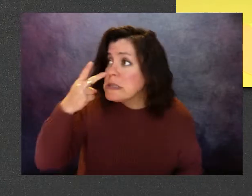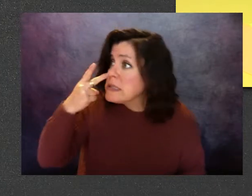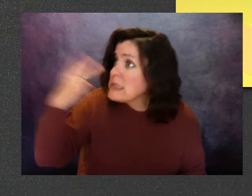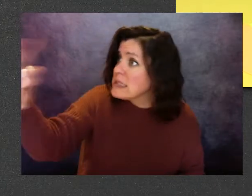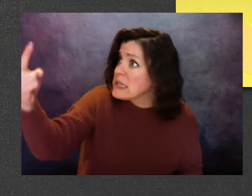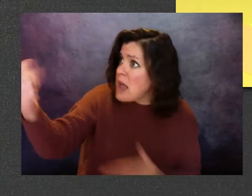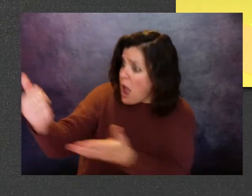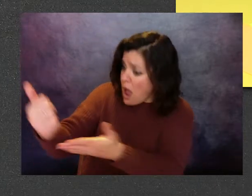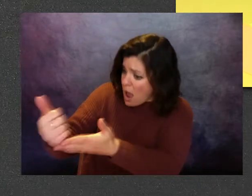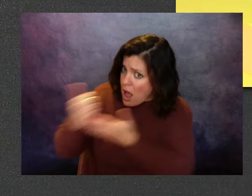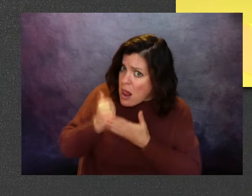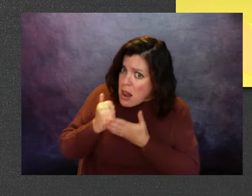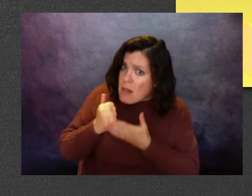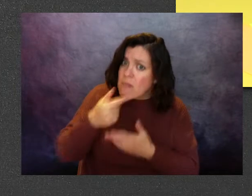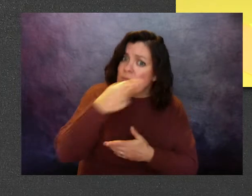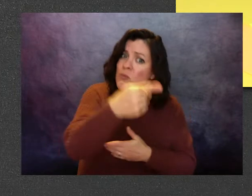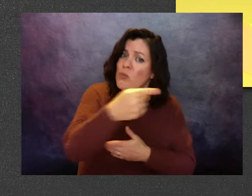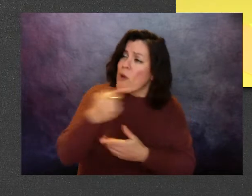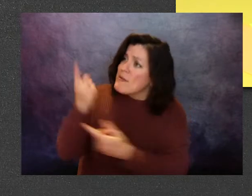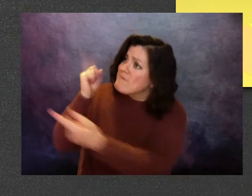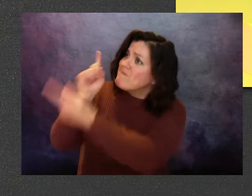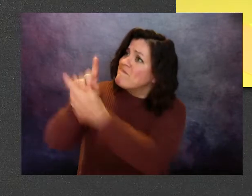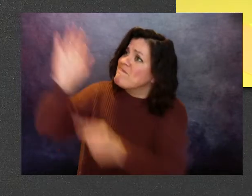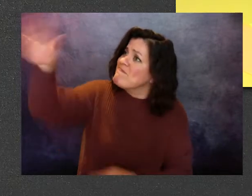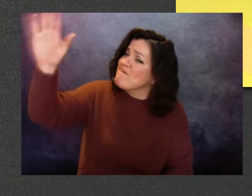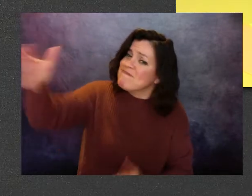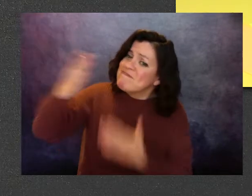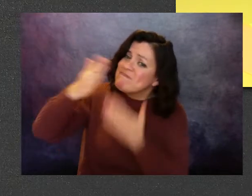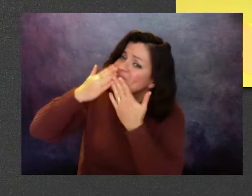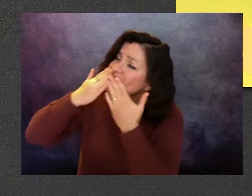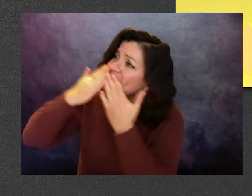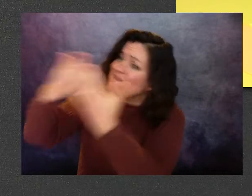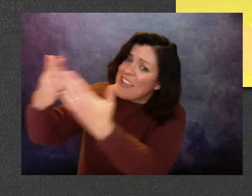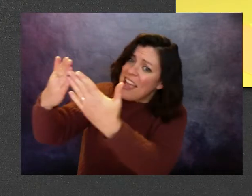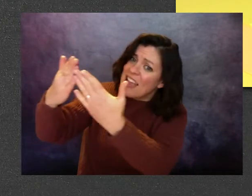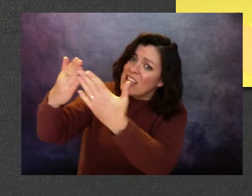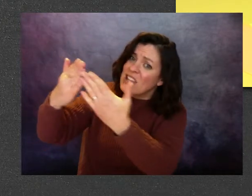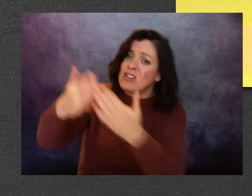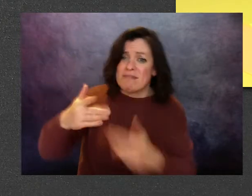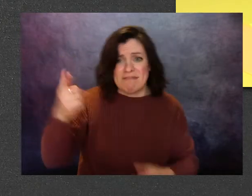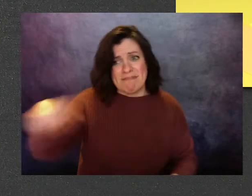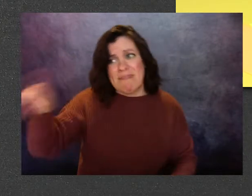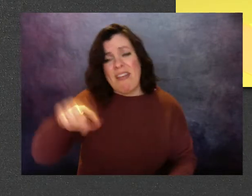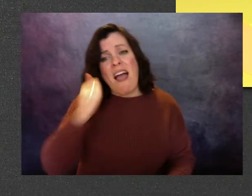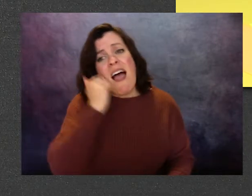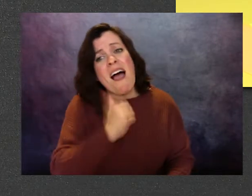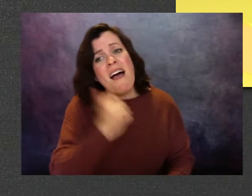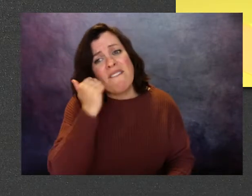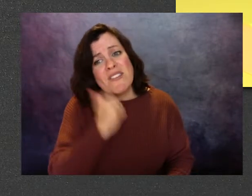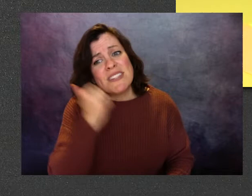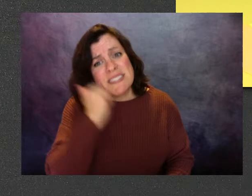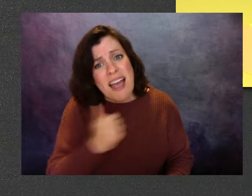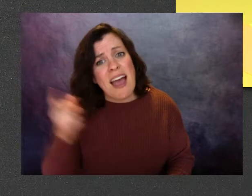that help us every single day. Especially those ones that we talked about in our PowerPoint game. That was so fun.